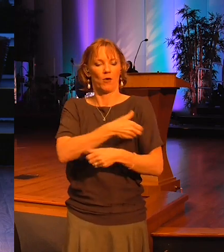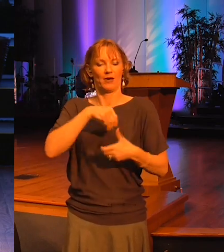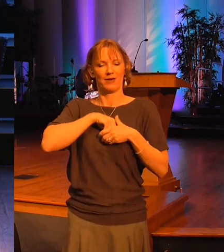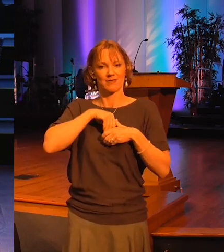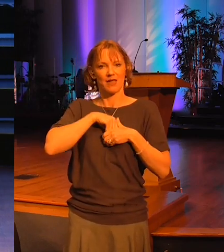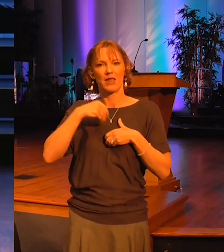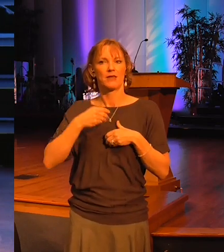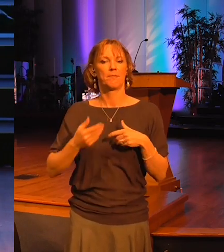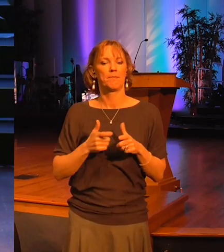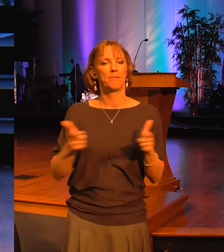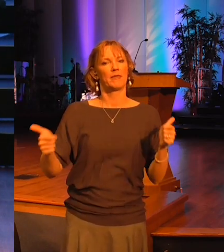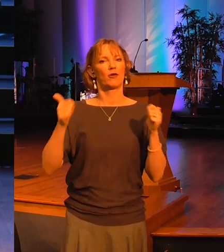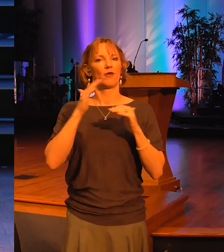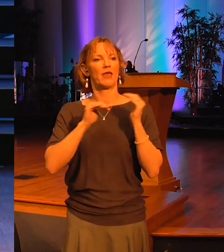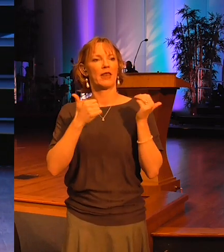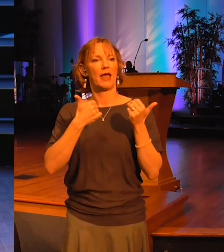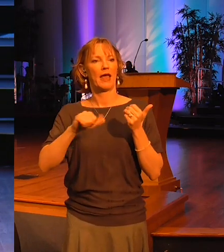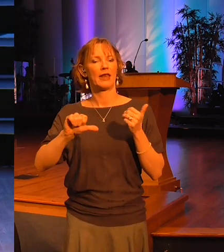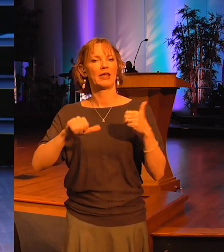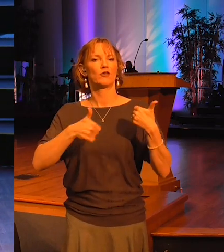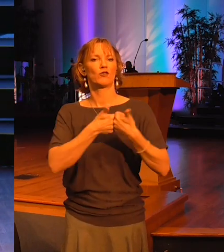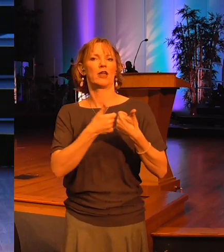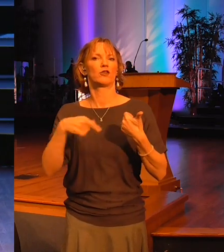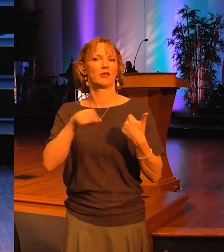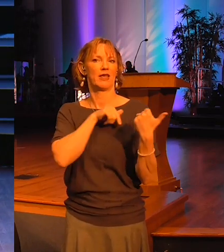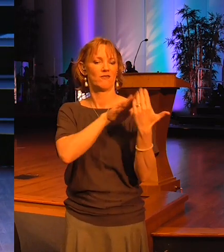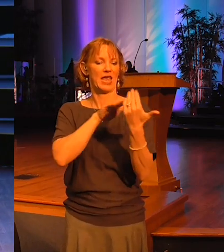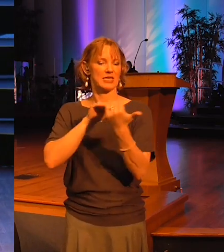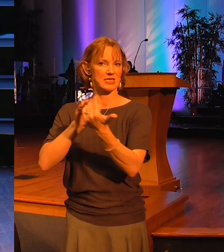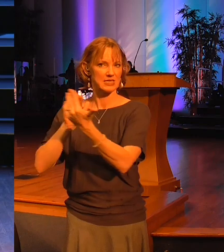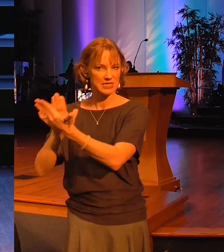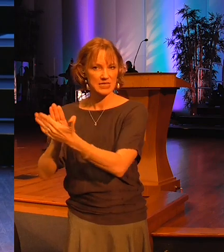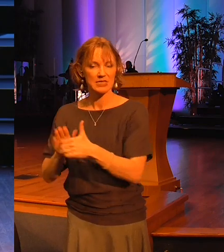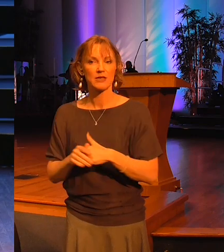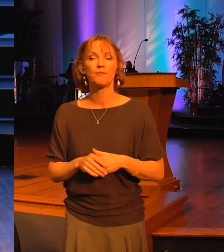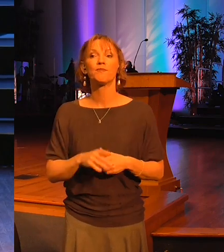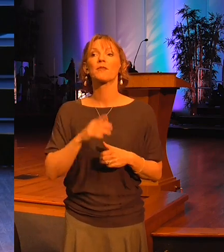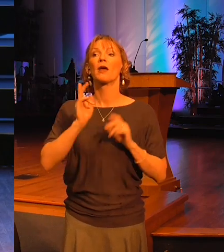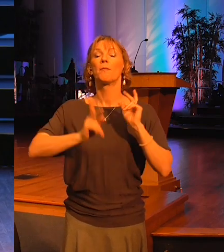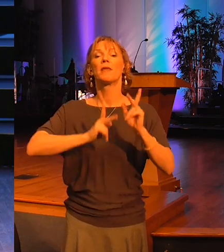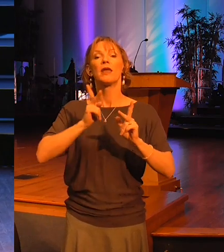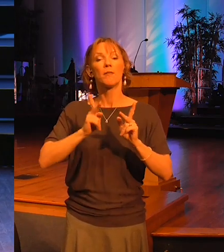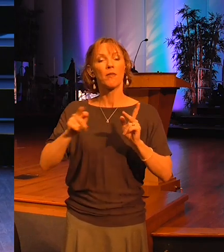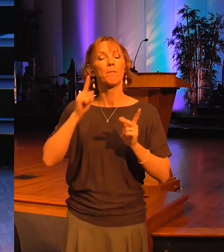than any challenge going on around them they're people who believe in oneness even when things